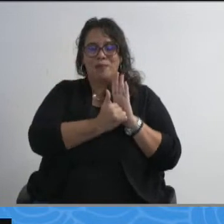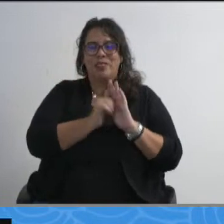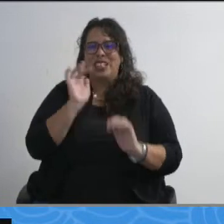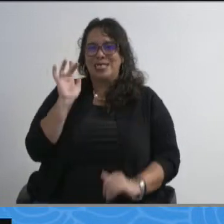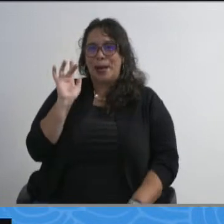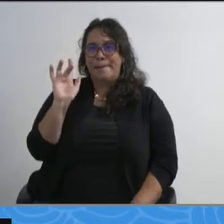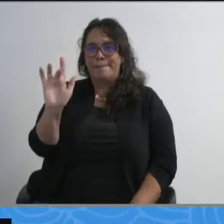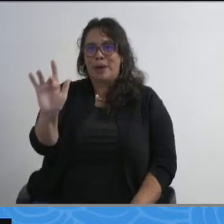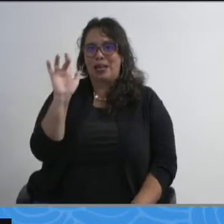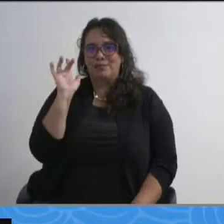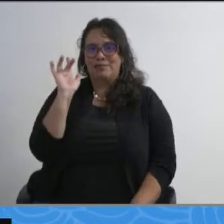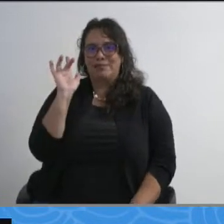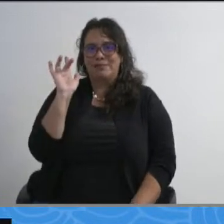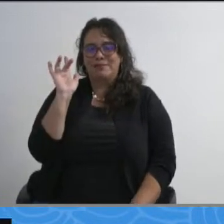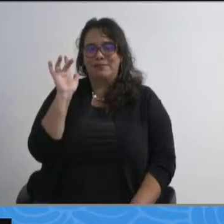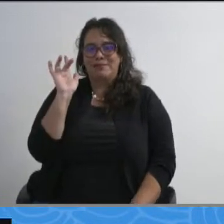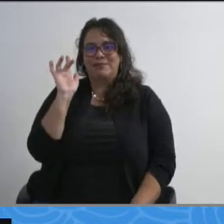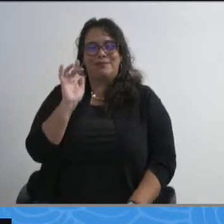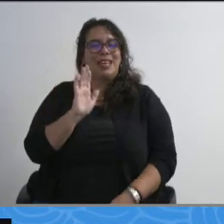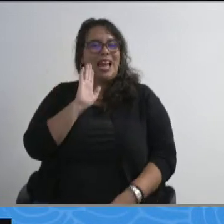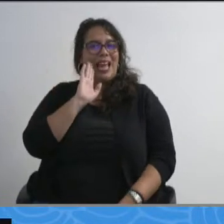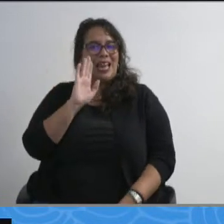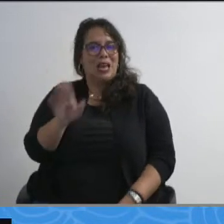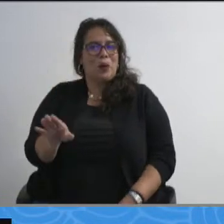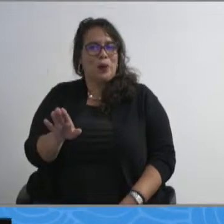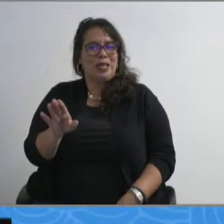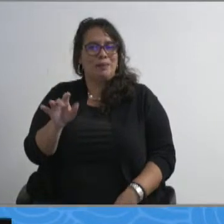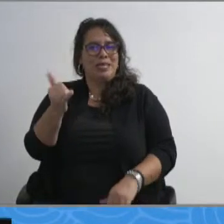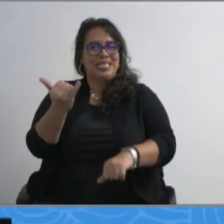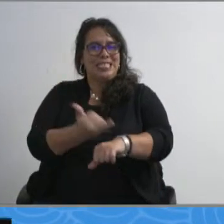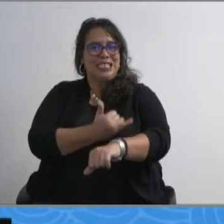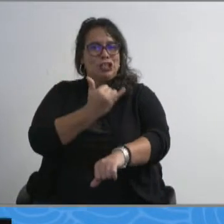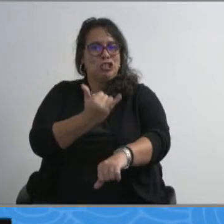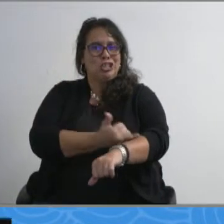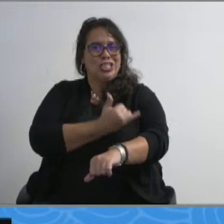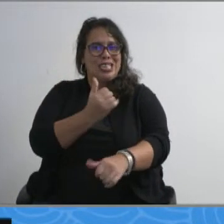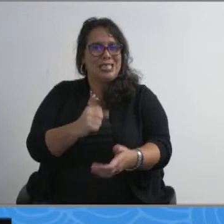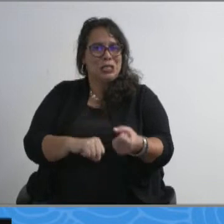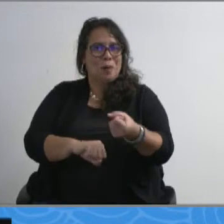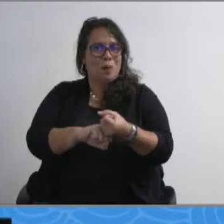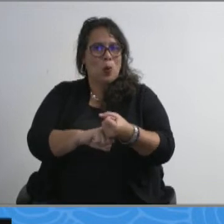where if you need help, you can click that too and it goes to what's called Synergy Support where they can also help you.